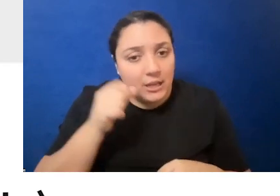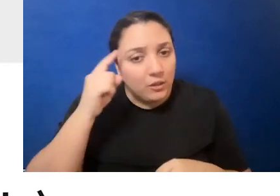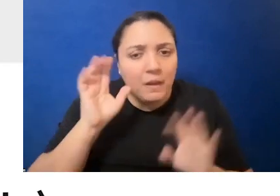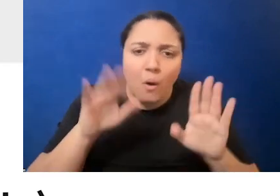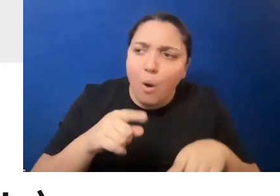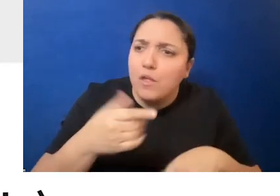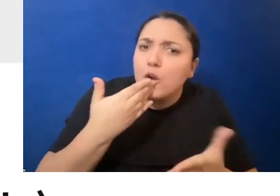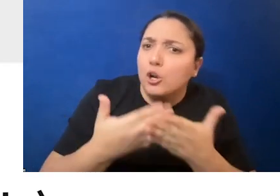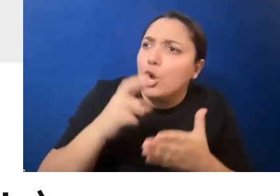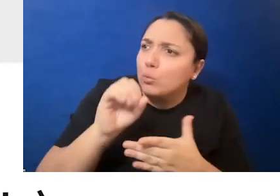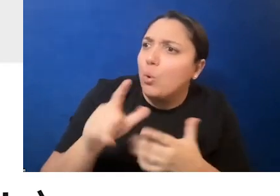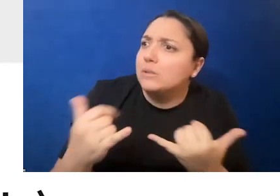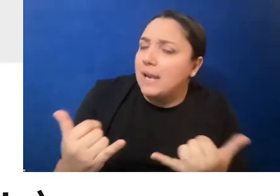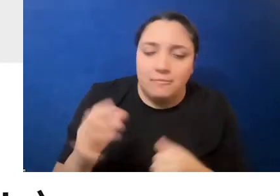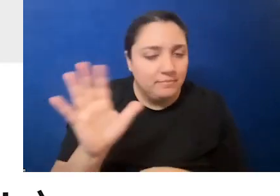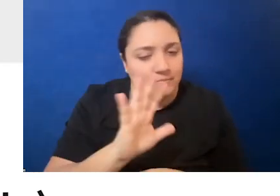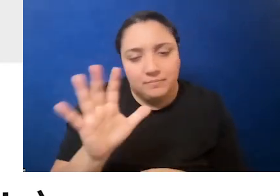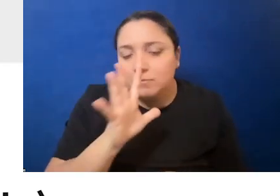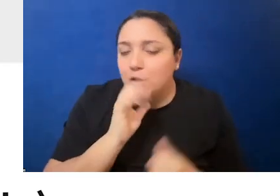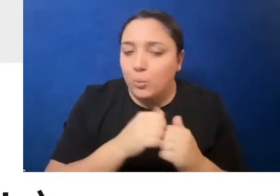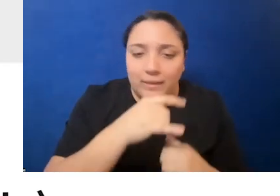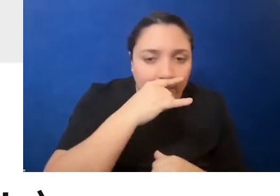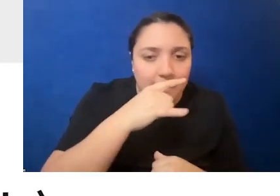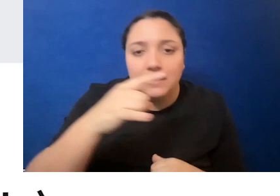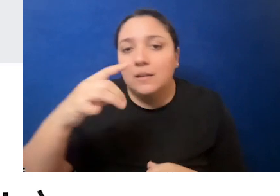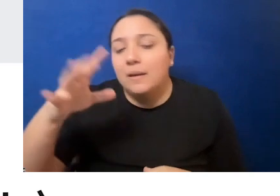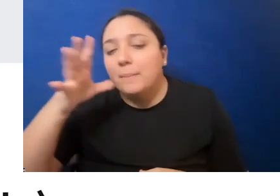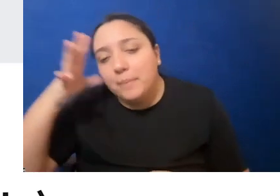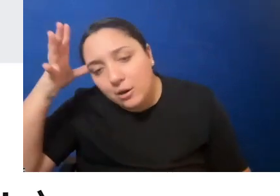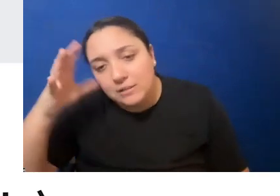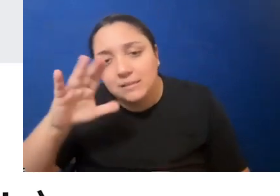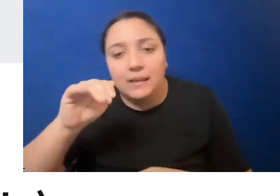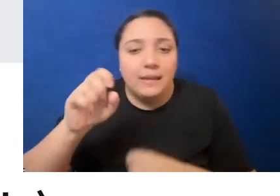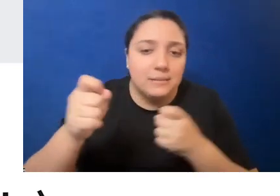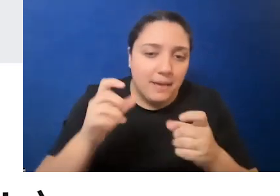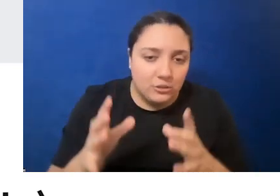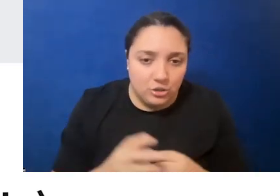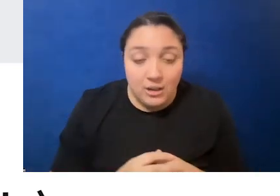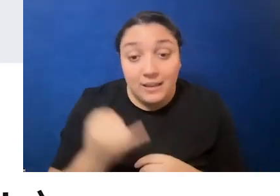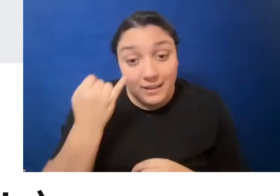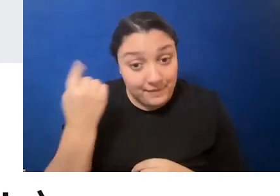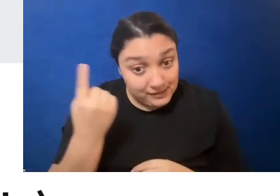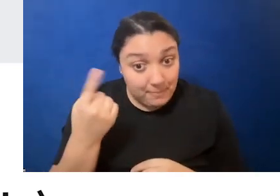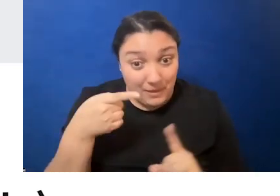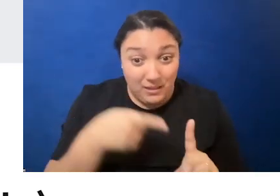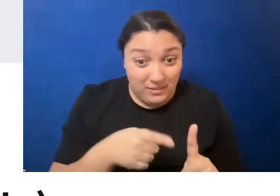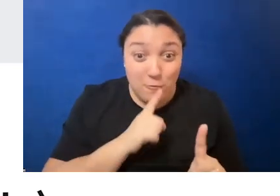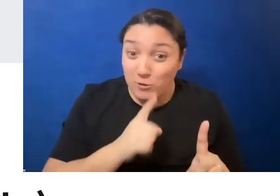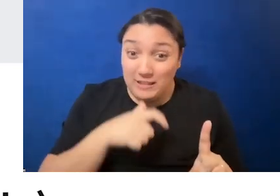THAT. TALK TO THE KID, TALK TO THE PARENTS, TALK TO THE CASE